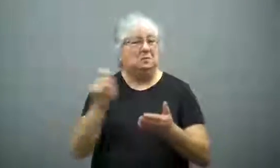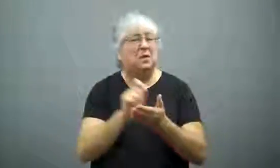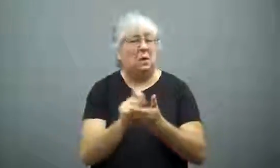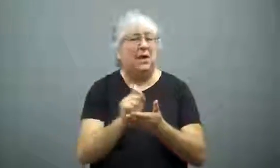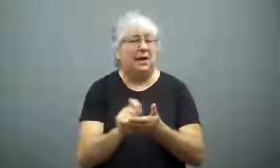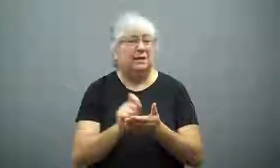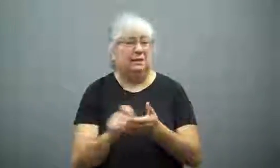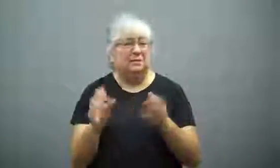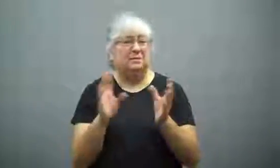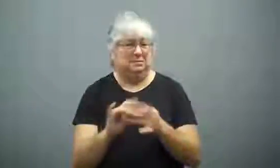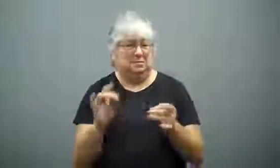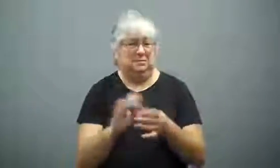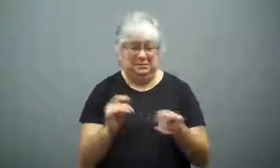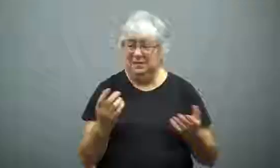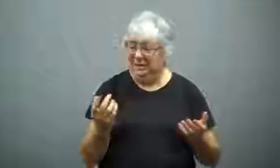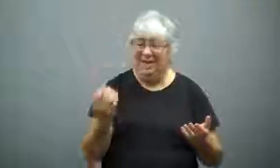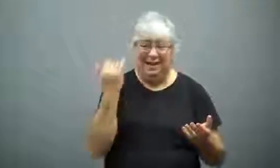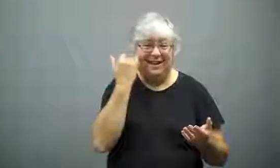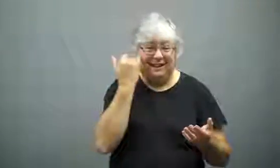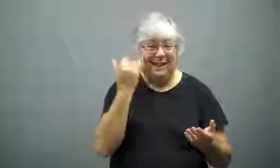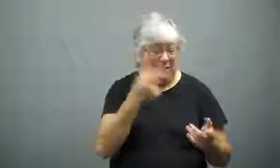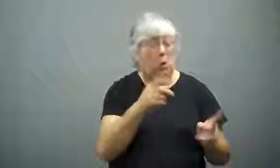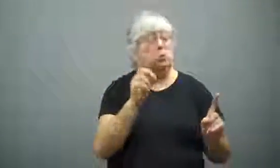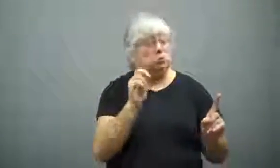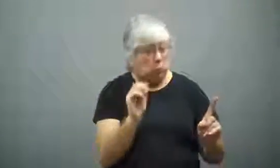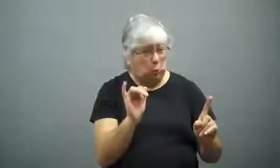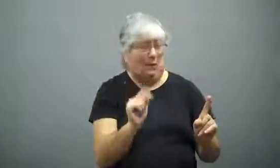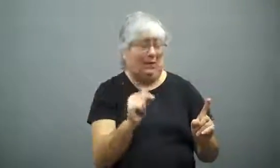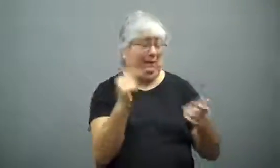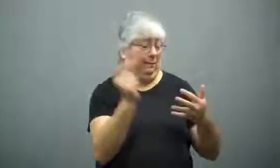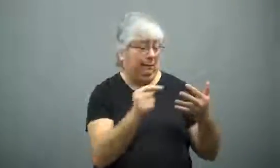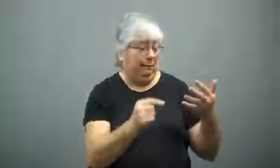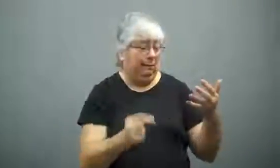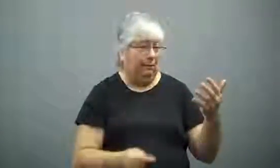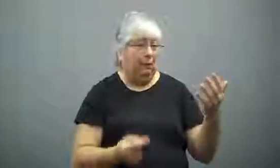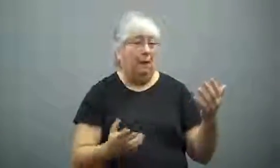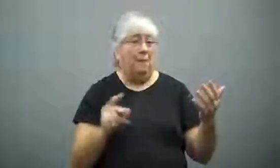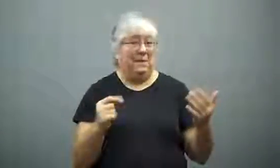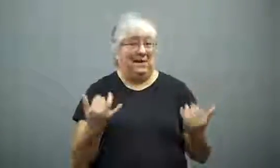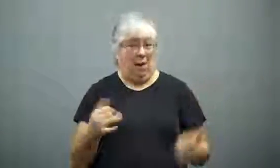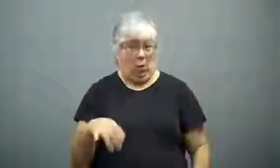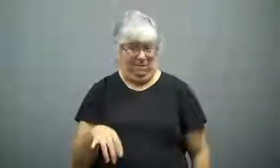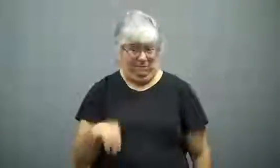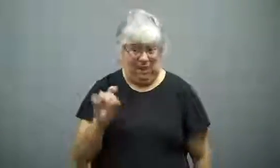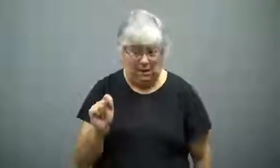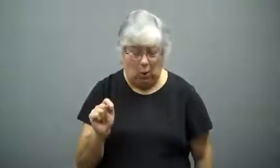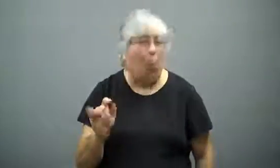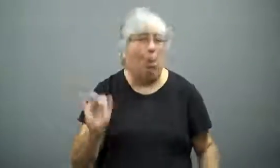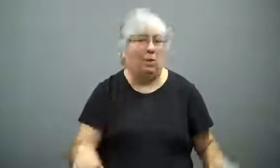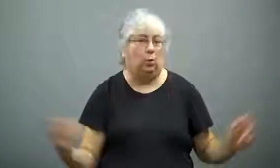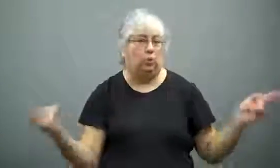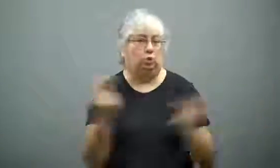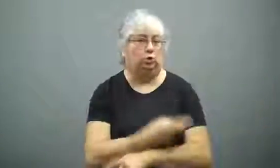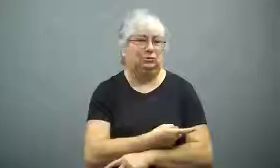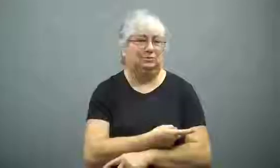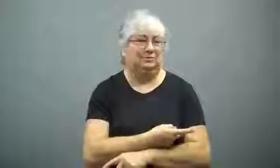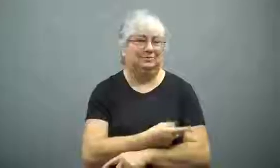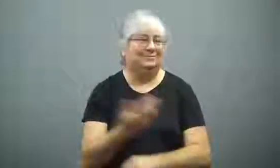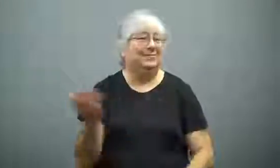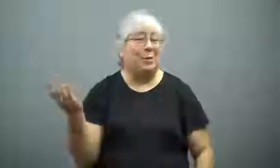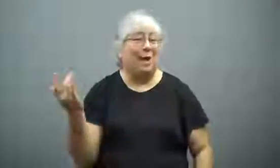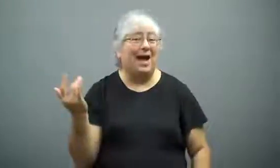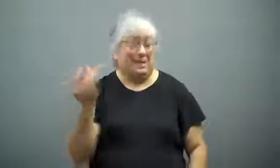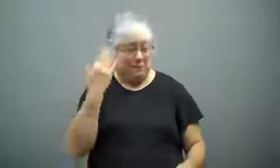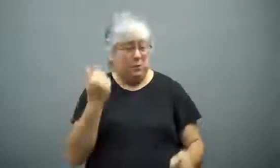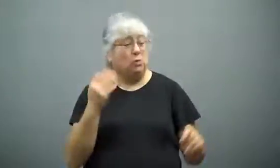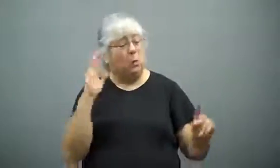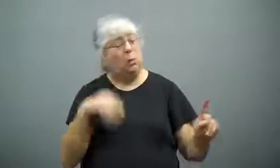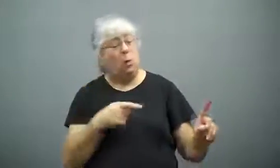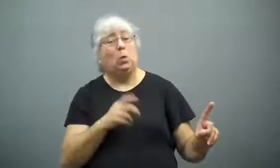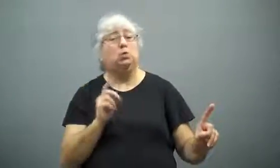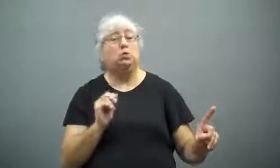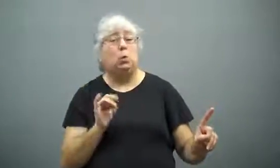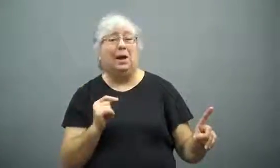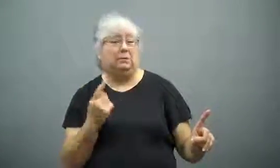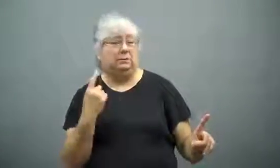wrote that being found out was worse than the act itself.